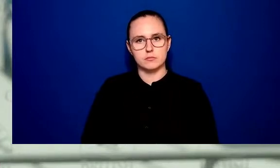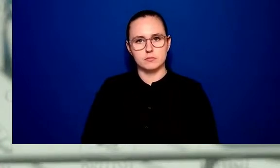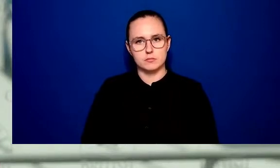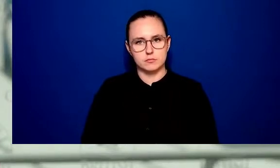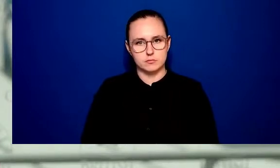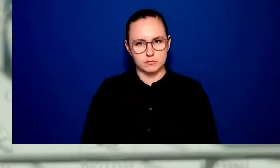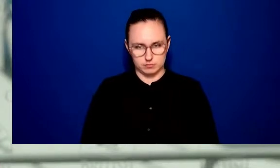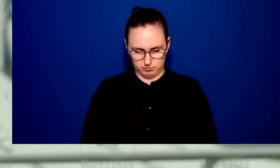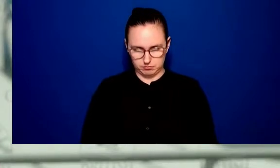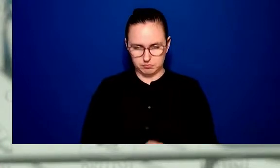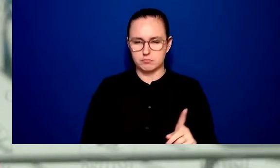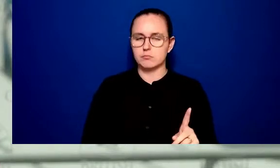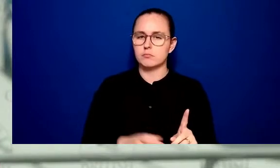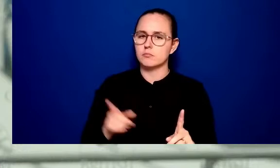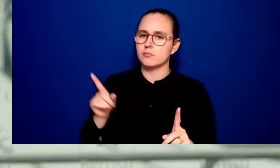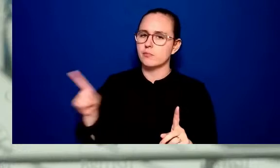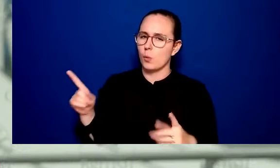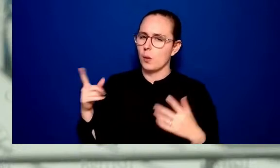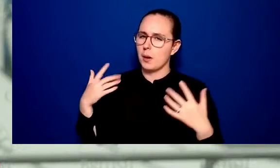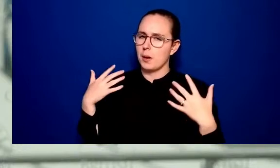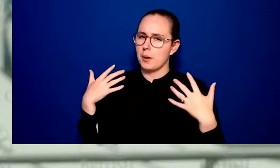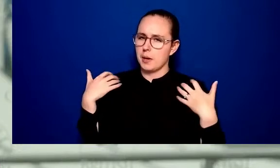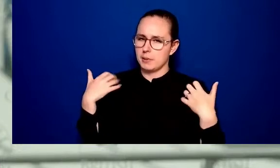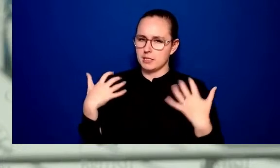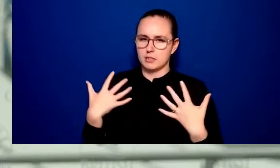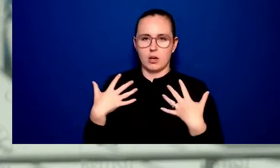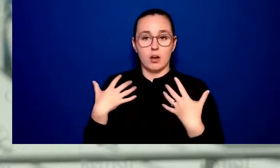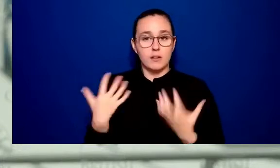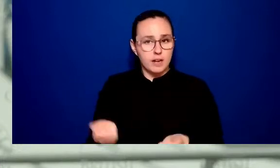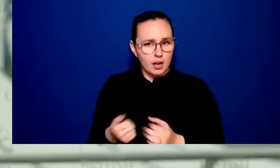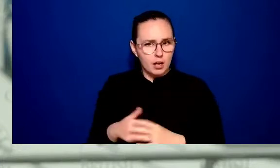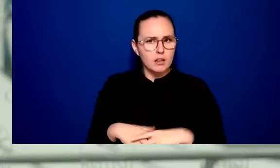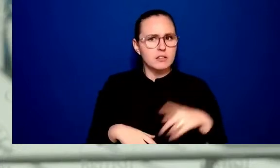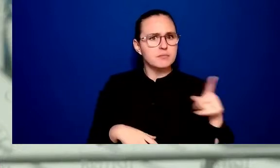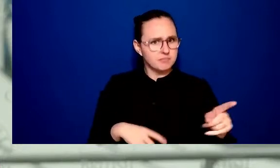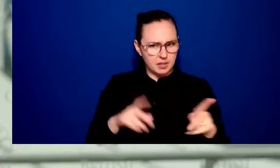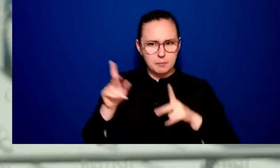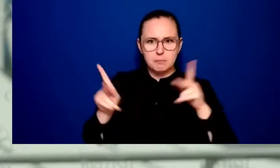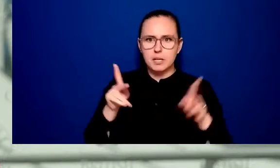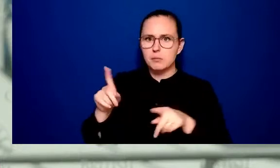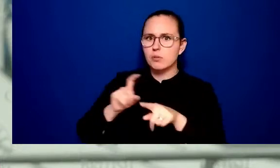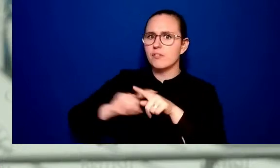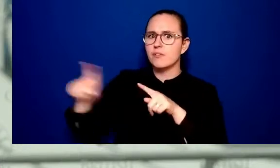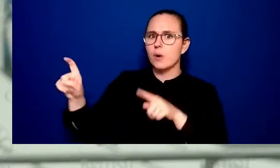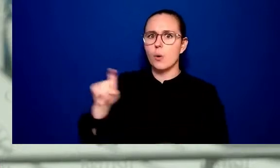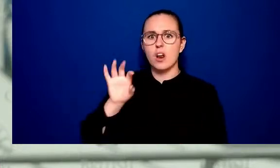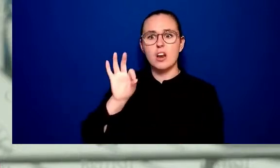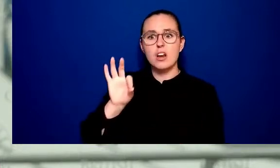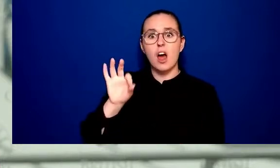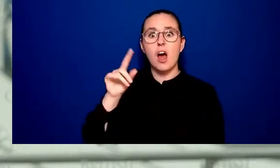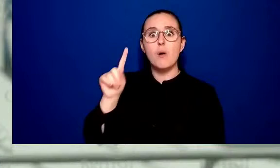about people being months old was 911 calls began? No bc